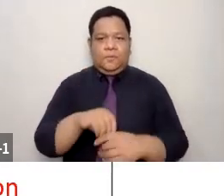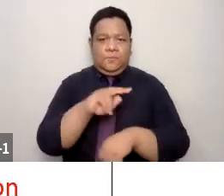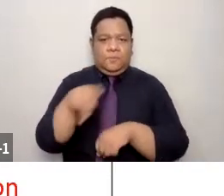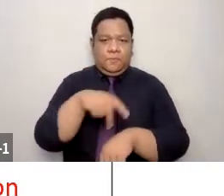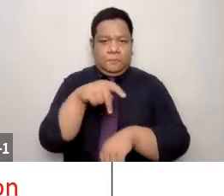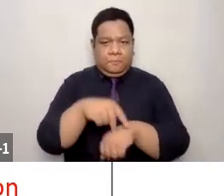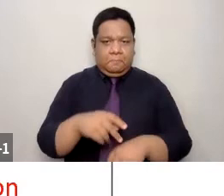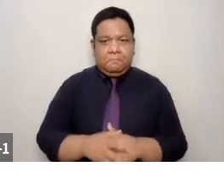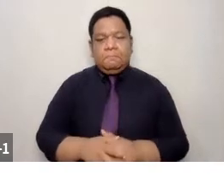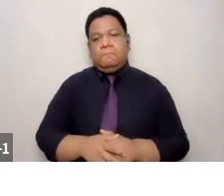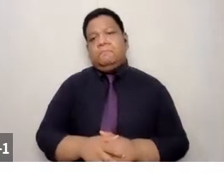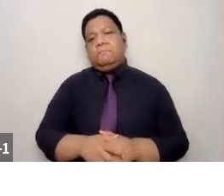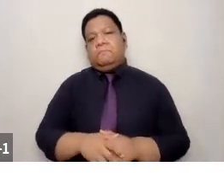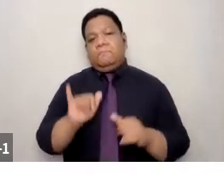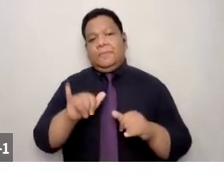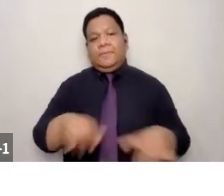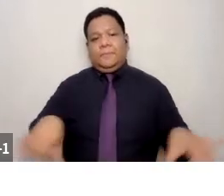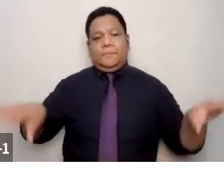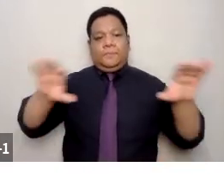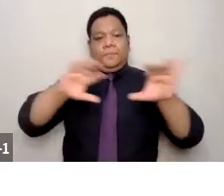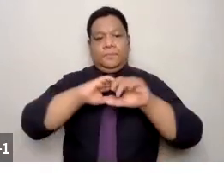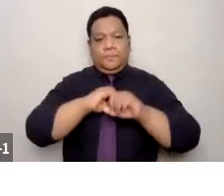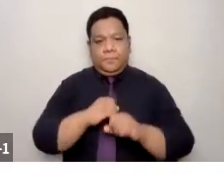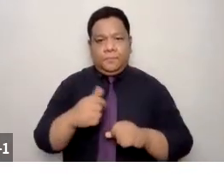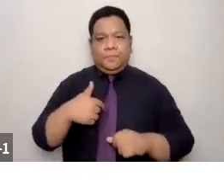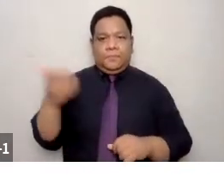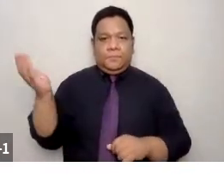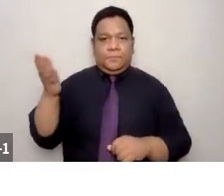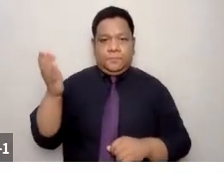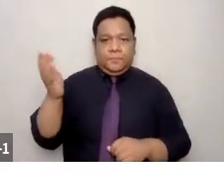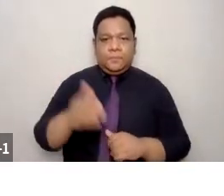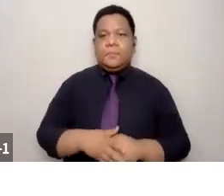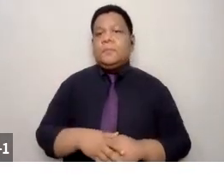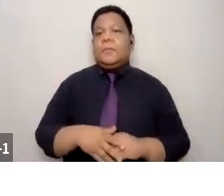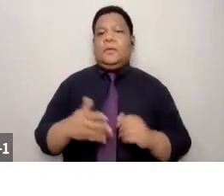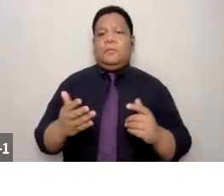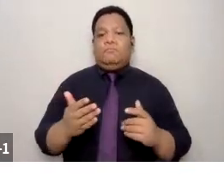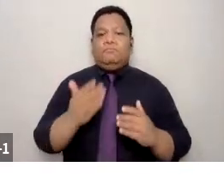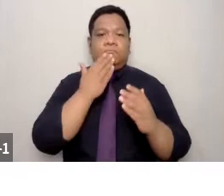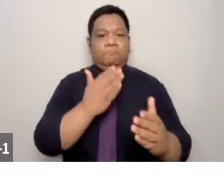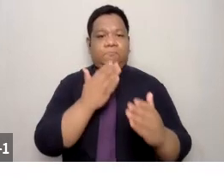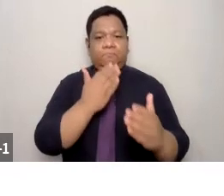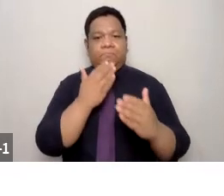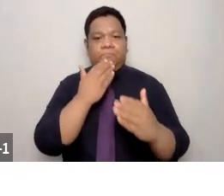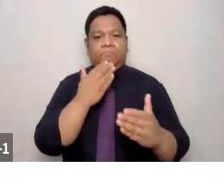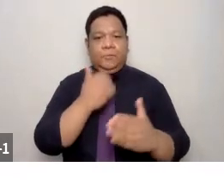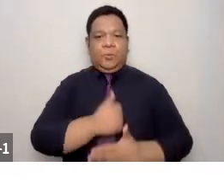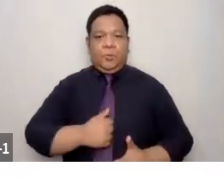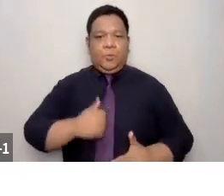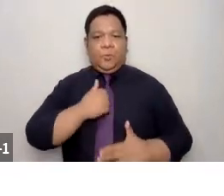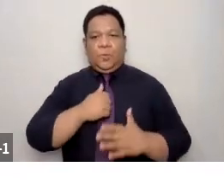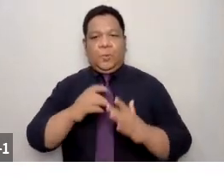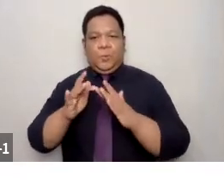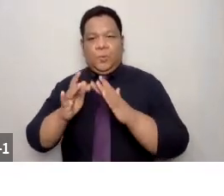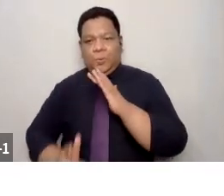So that is the end of my presentation. Thank you so much and sorry for the tech glitch when I was disconnected earlier.